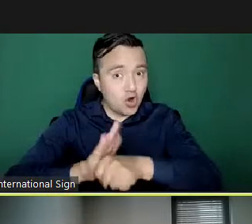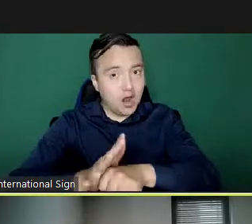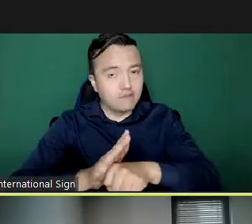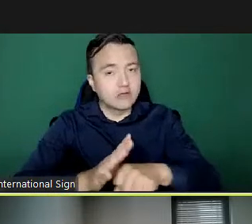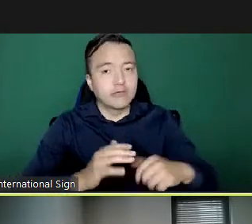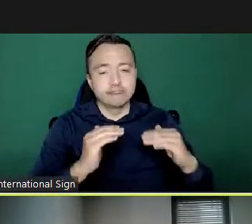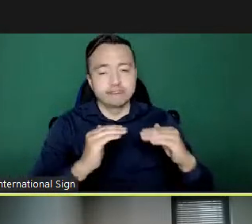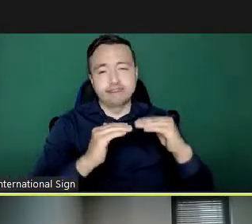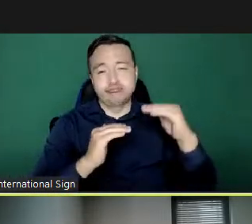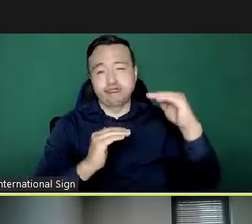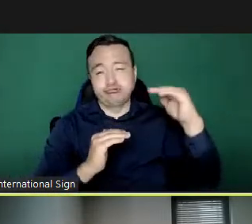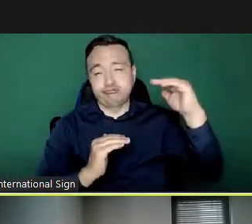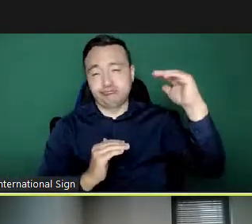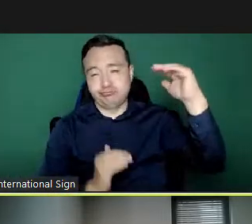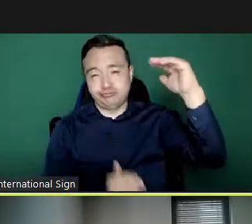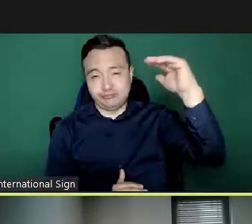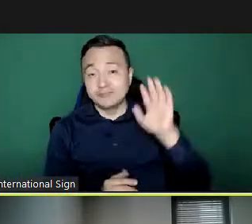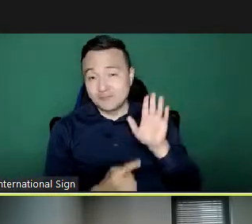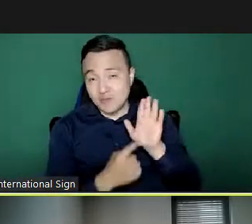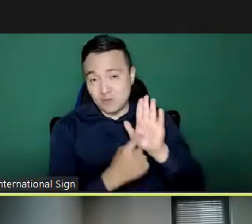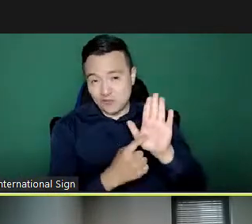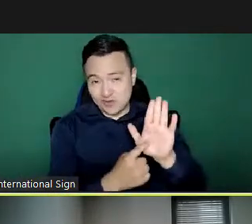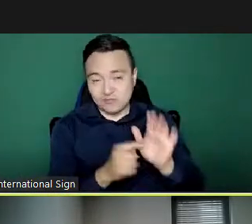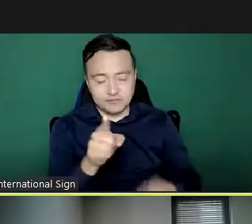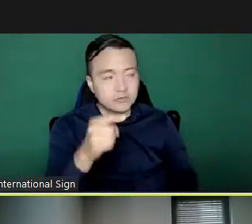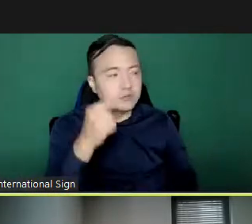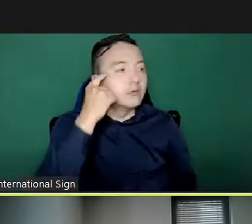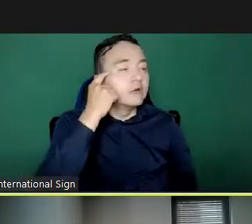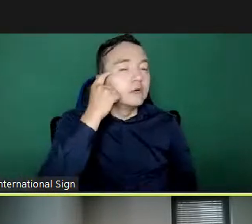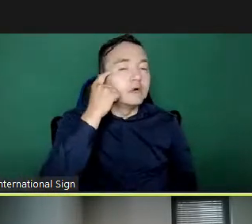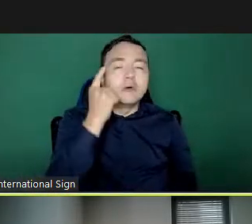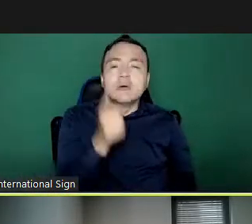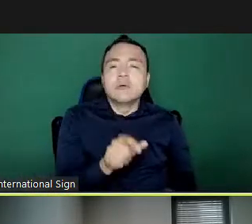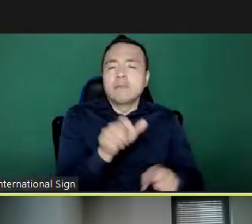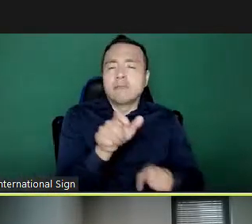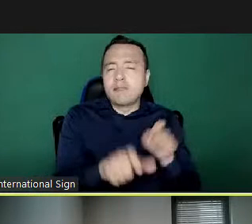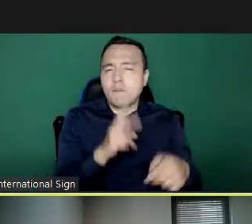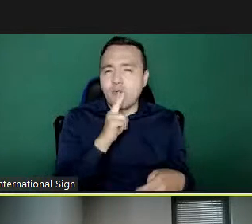harsher punishments if they are not able to comply with social distancing policies and